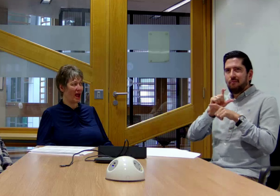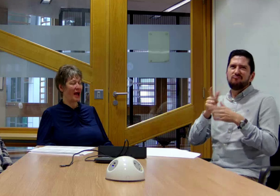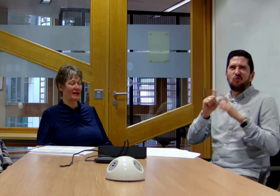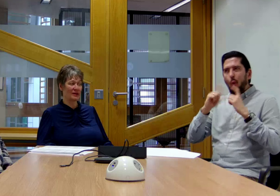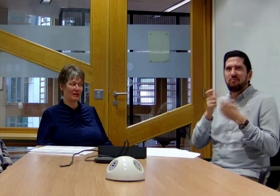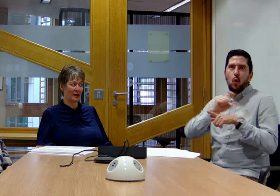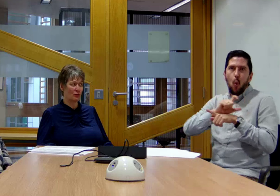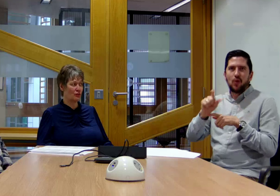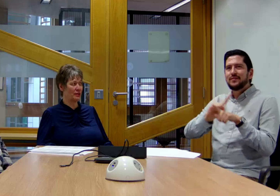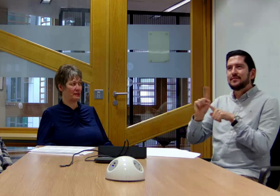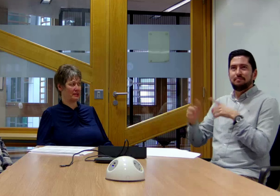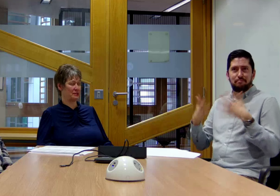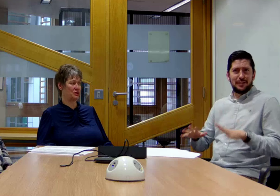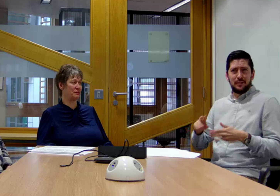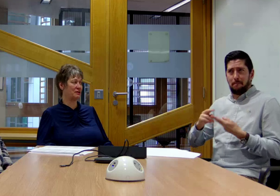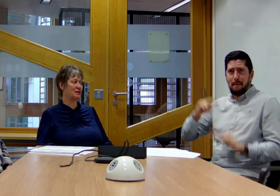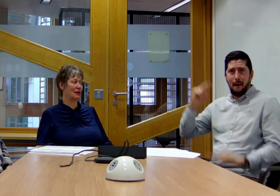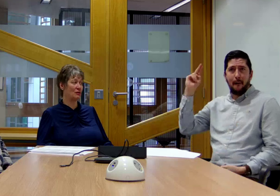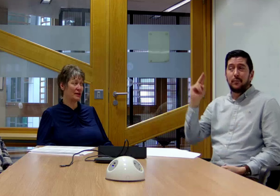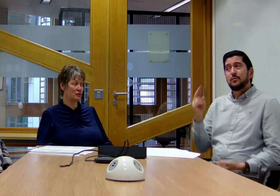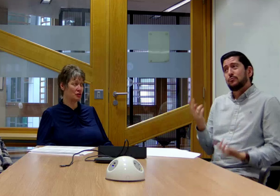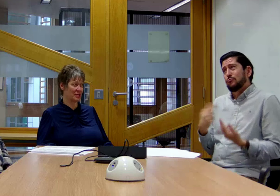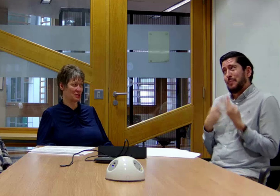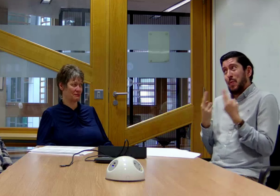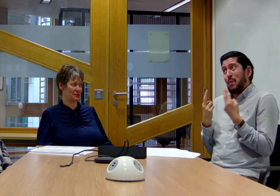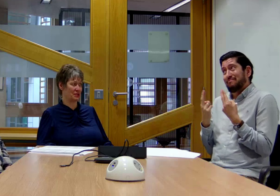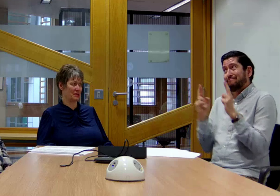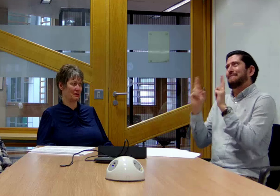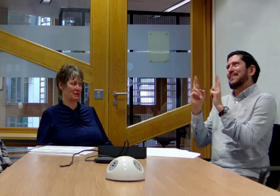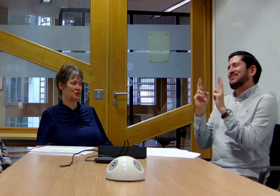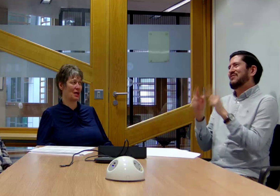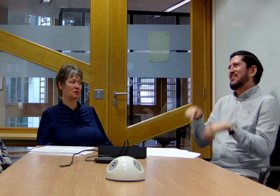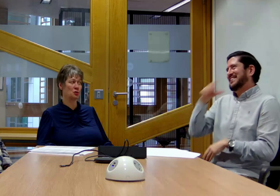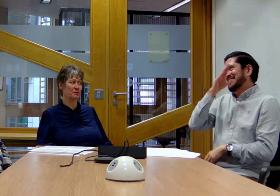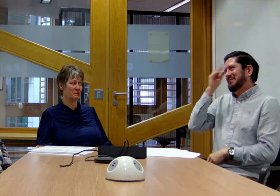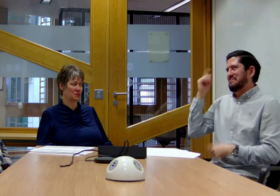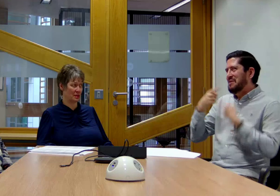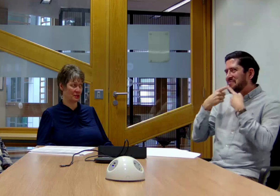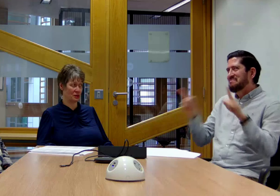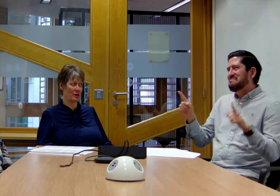with Rose Ayling Ellis, she actually won. And I think that really stimulated interest